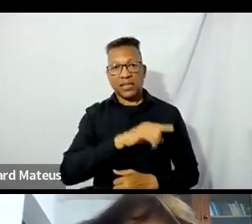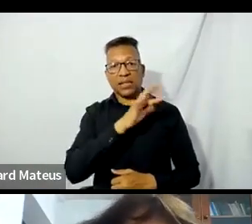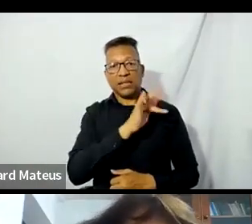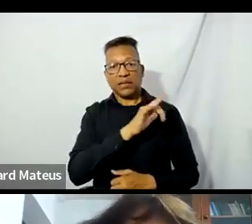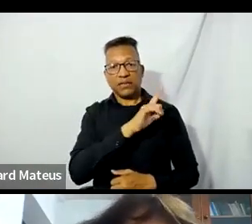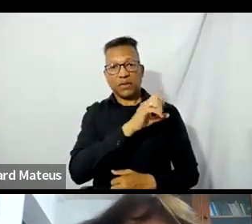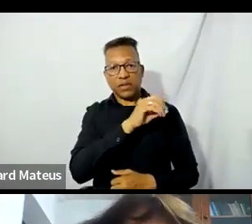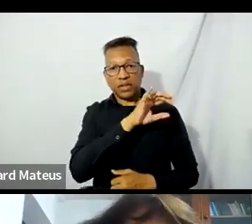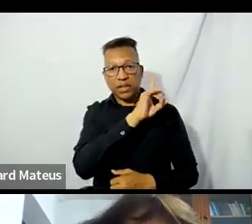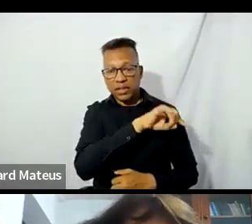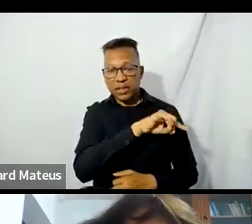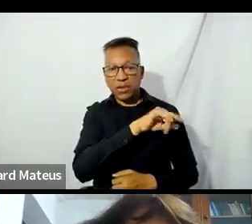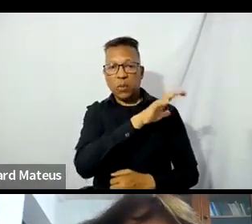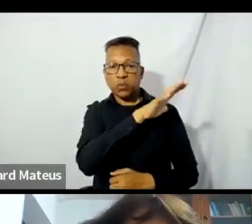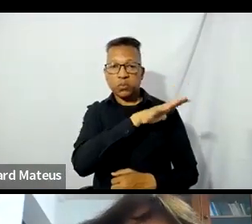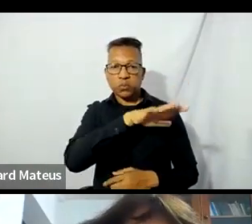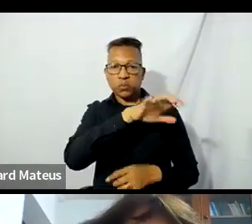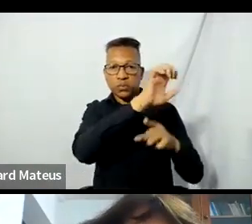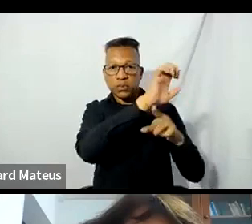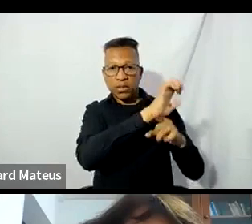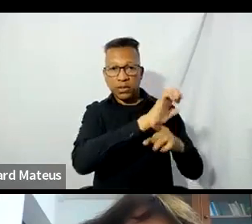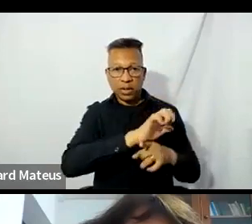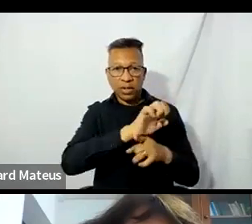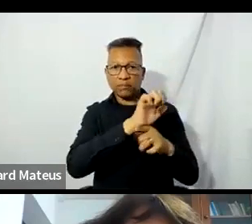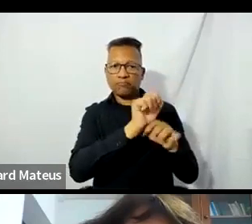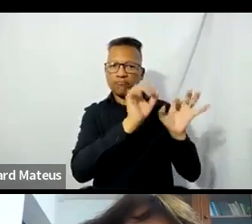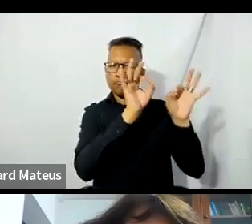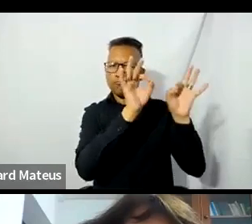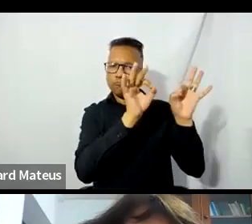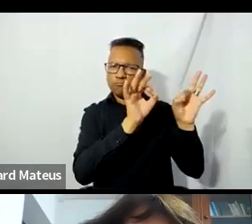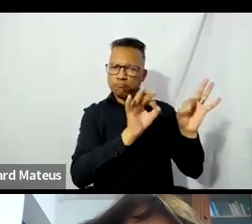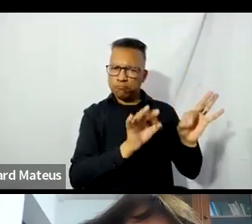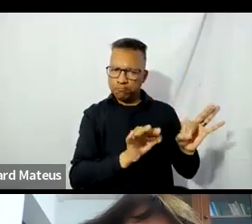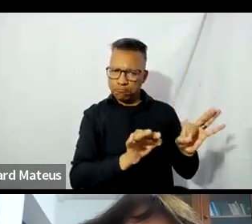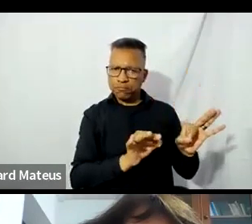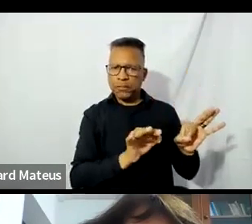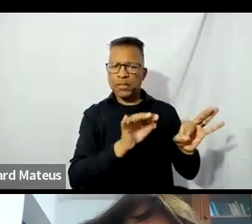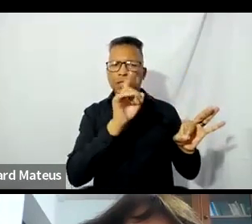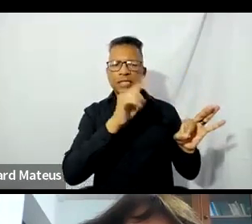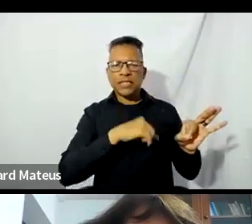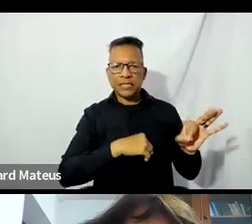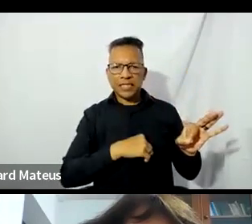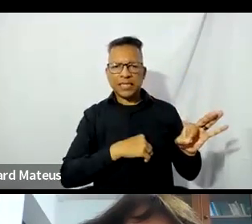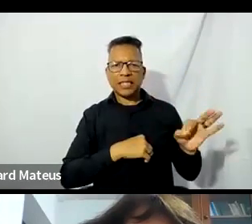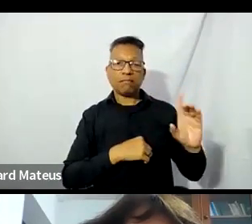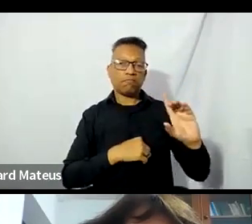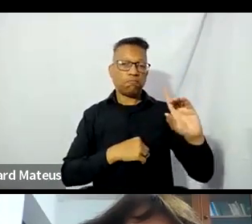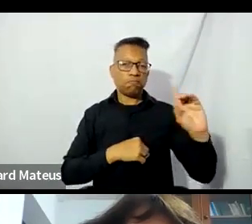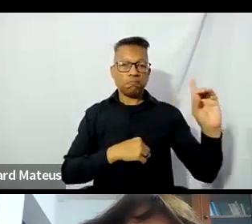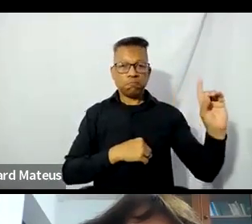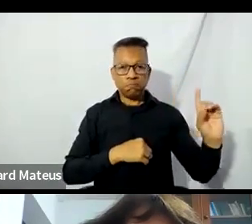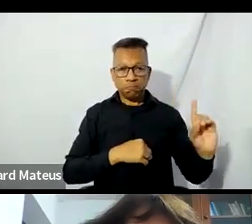conservative, State. much uch more towards the uch more towards the right more towards the right site and there's s s something called